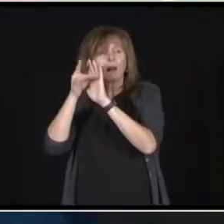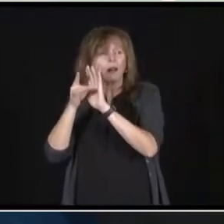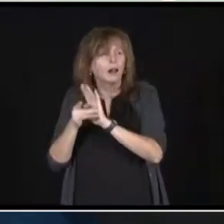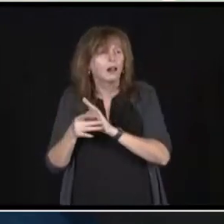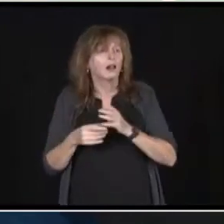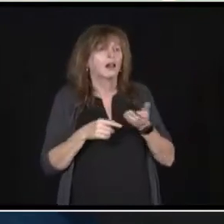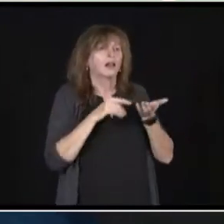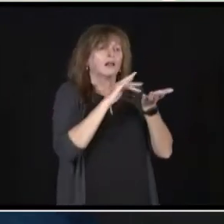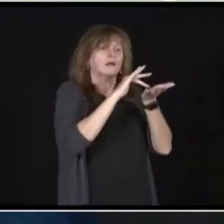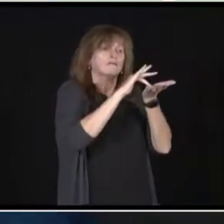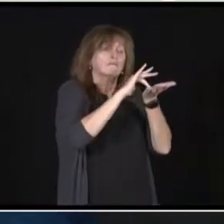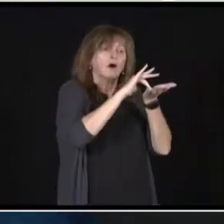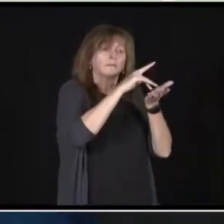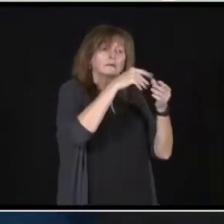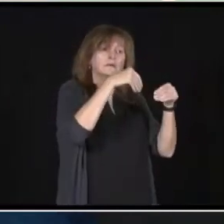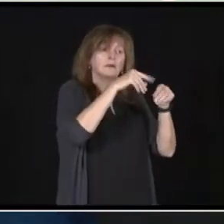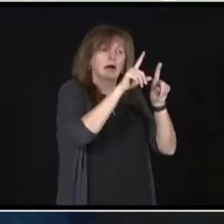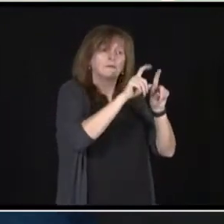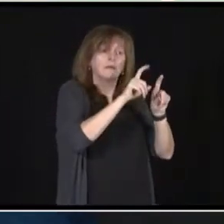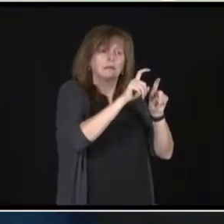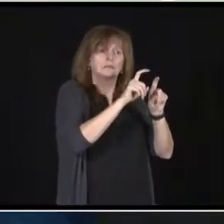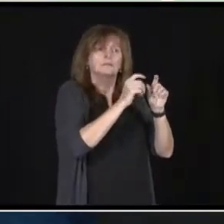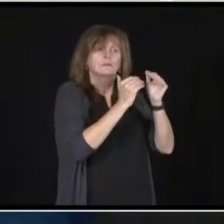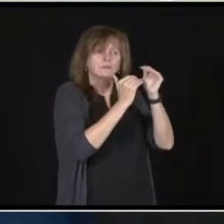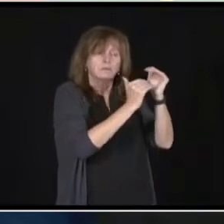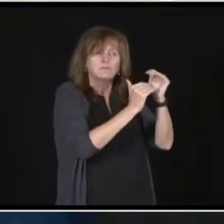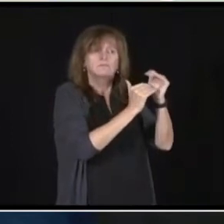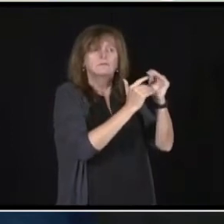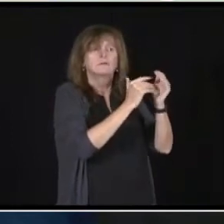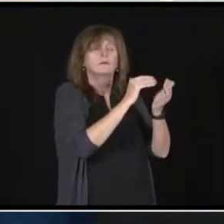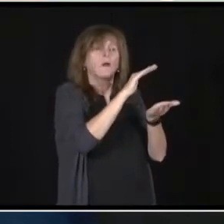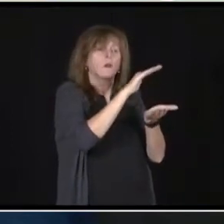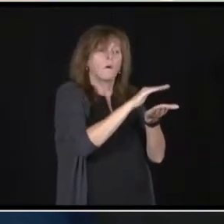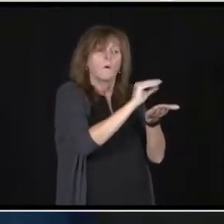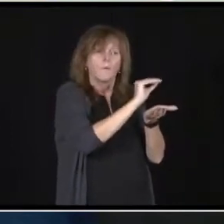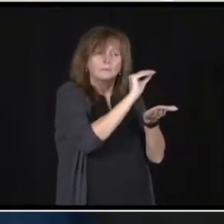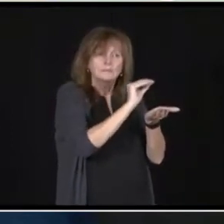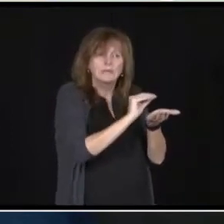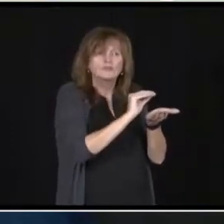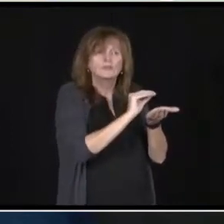The percent in the pharmacy testing is very low, as you would expect. Because only a symptomatically